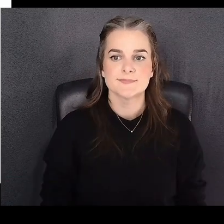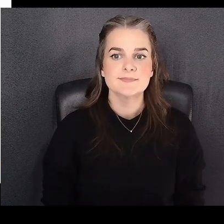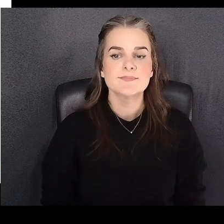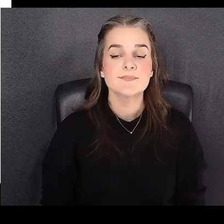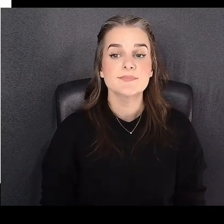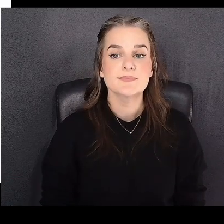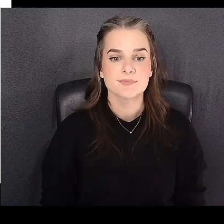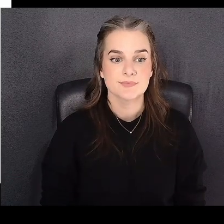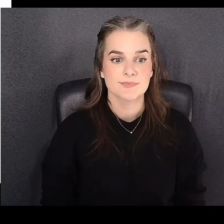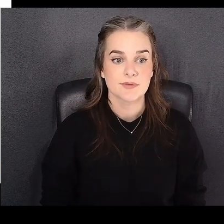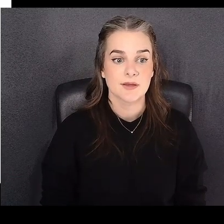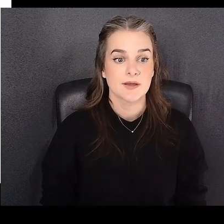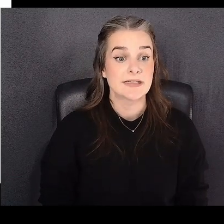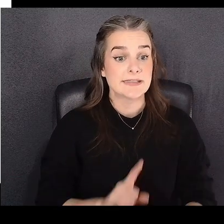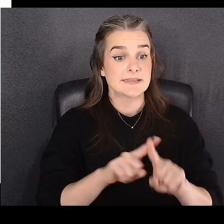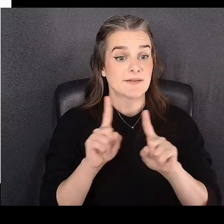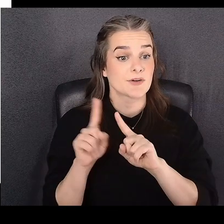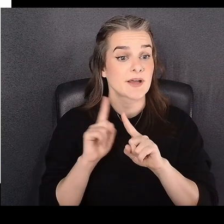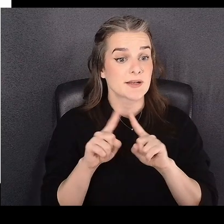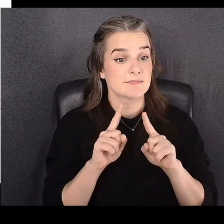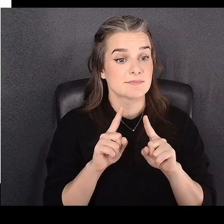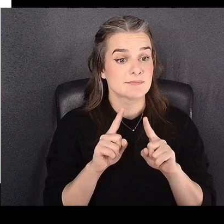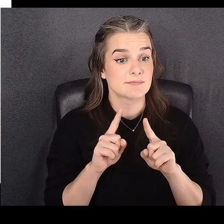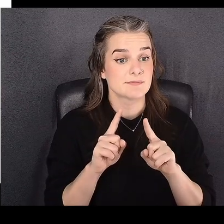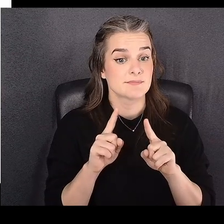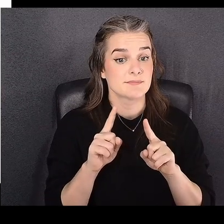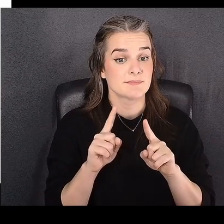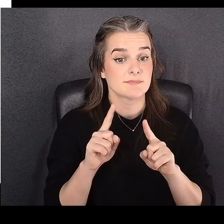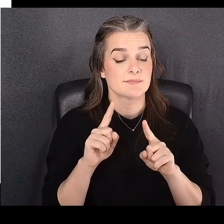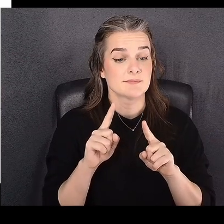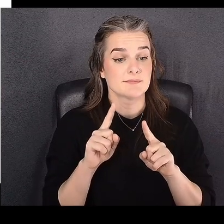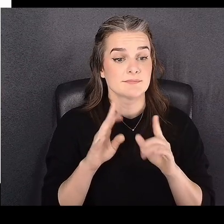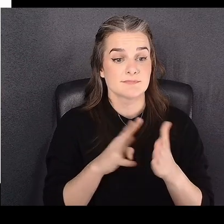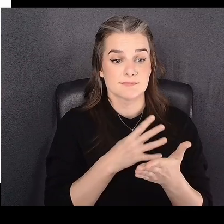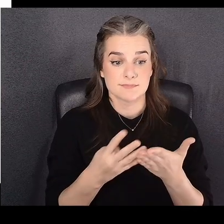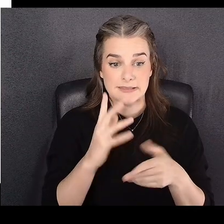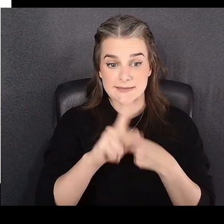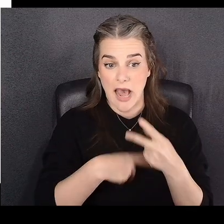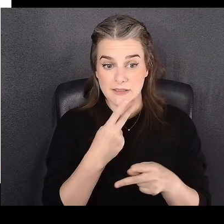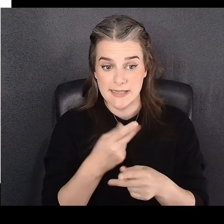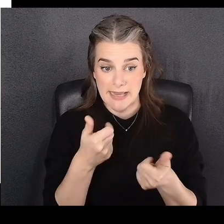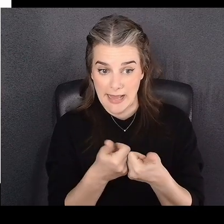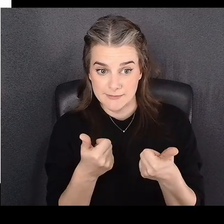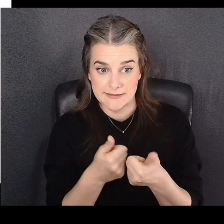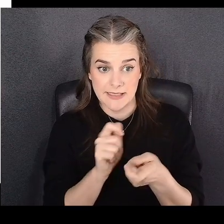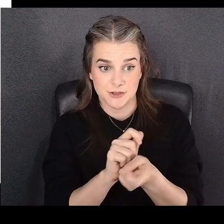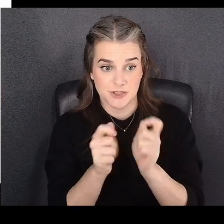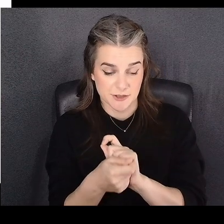on the game pieces itself. On the bottom right, you can see it adapted a game of checkers